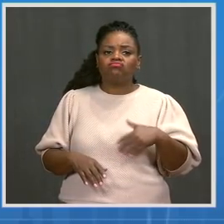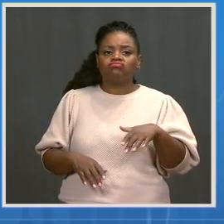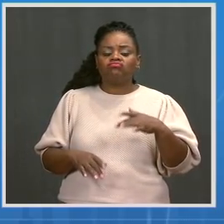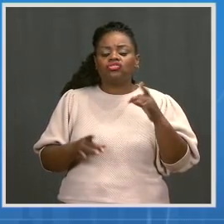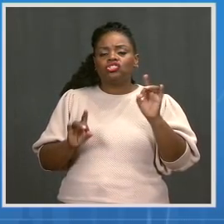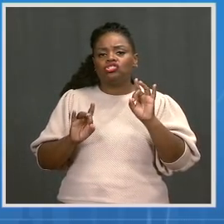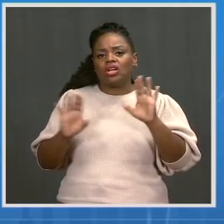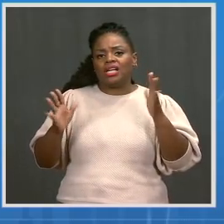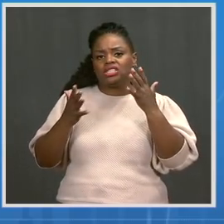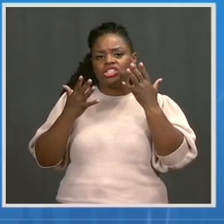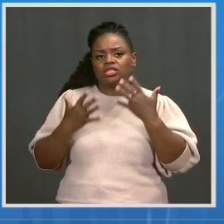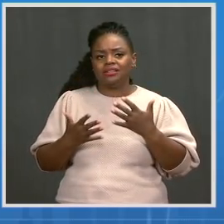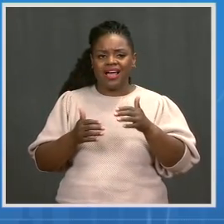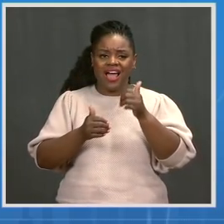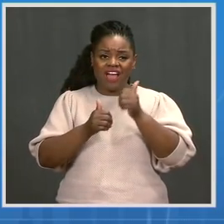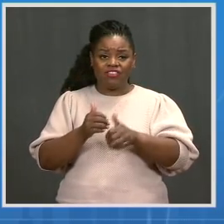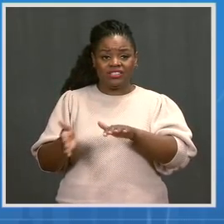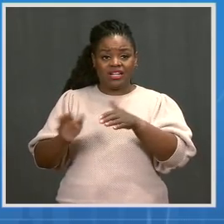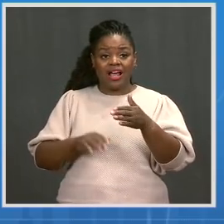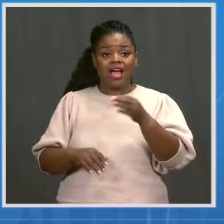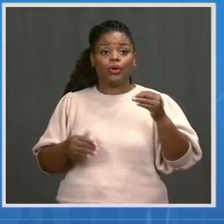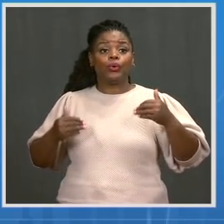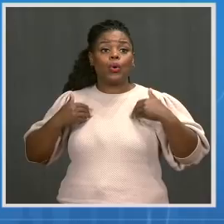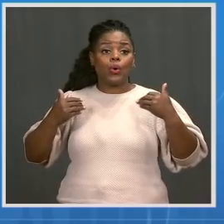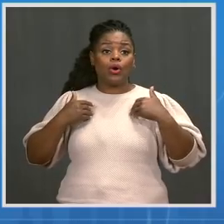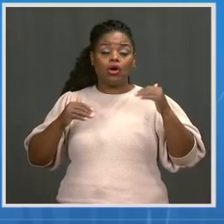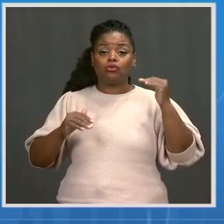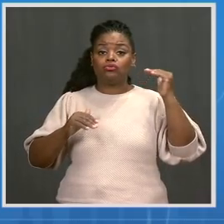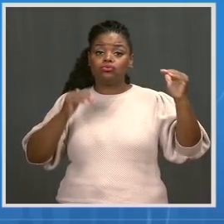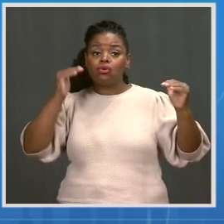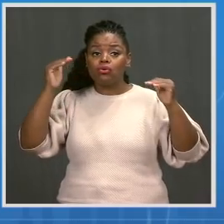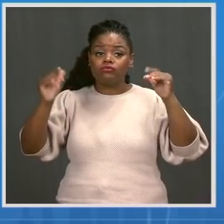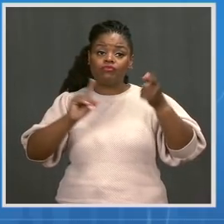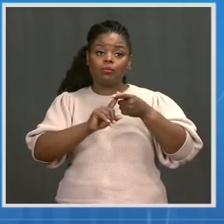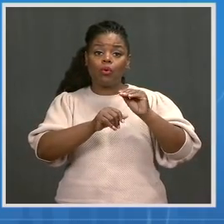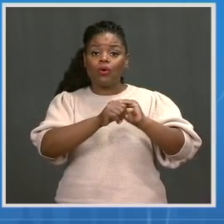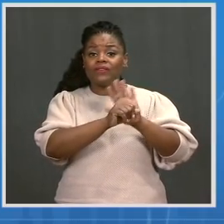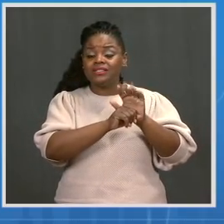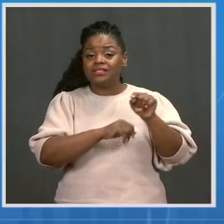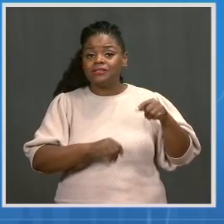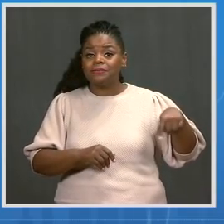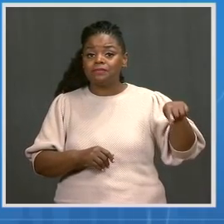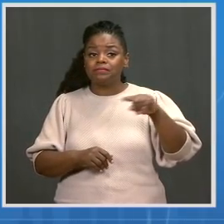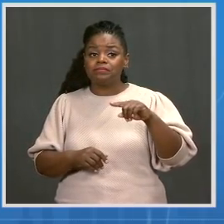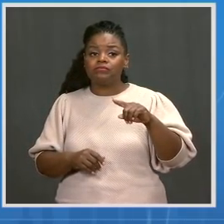especially among adults, due to COVID-19 is, at this point, entirely preventable.